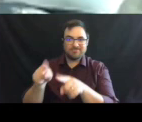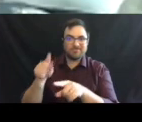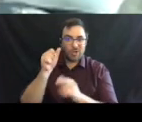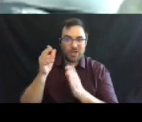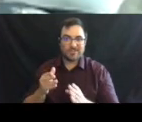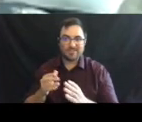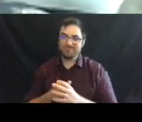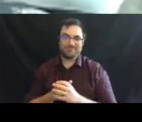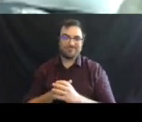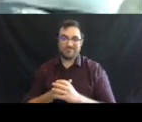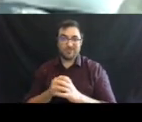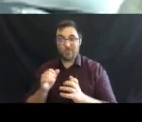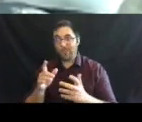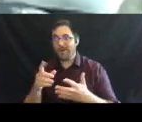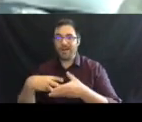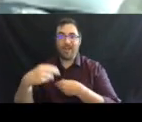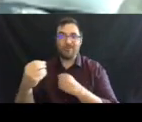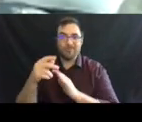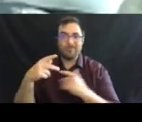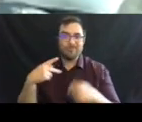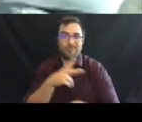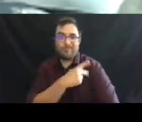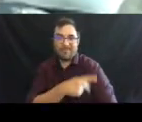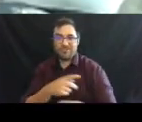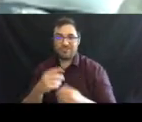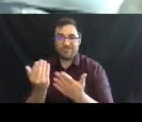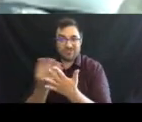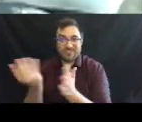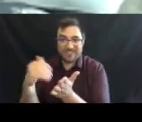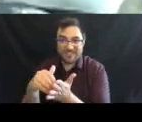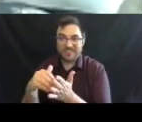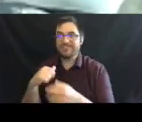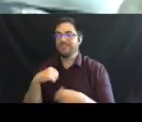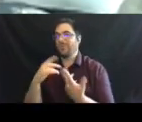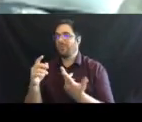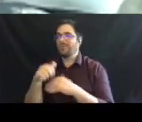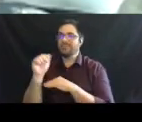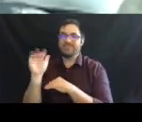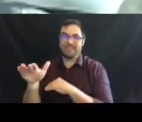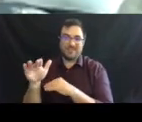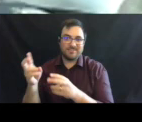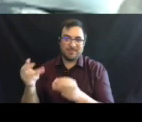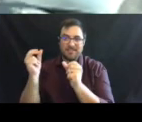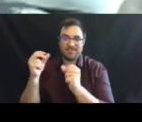for outpatient rescreening or if they're sent immediately to an audiologist for a diagnostic